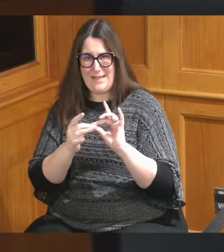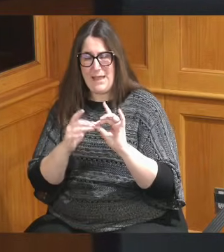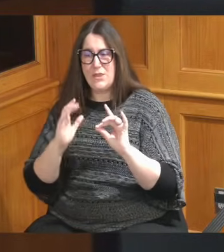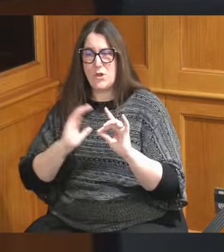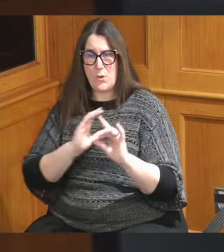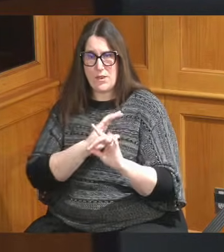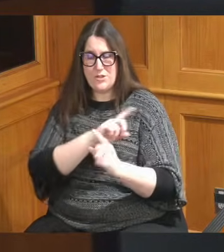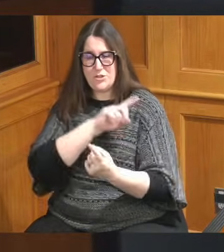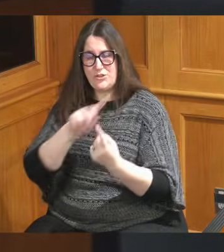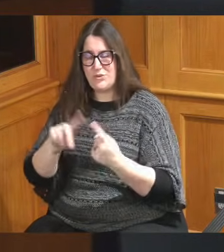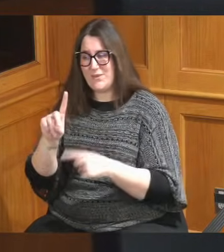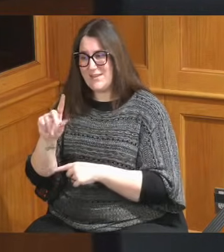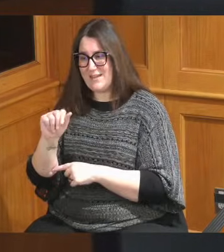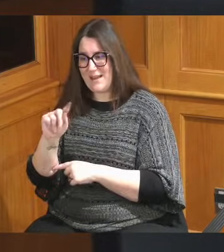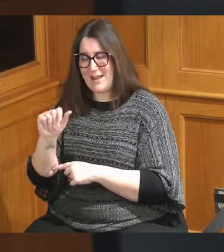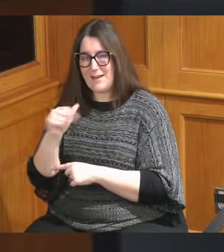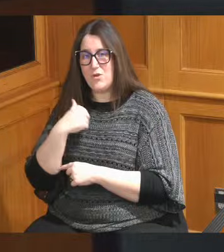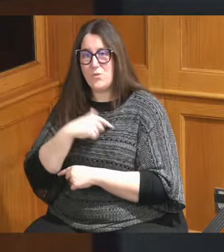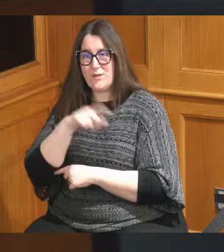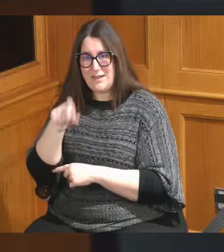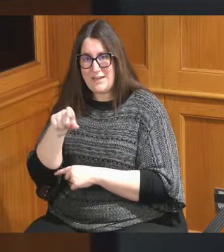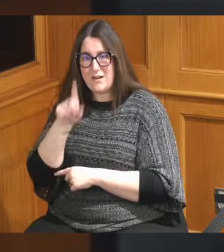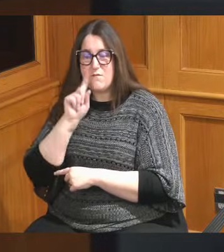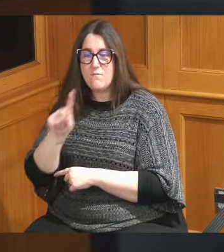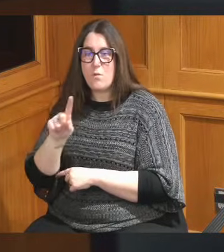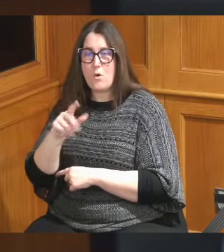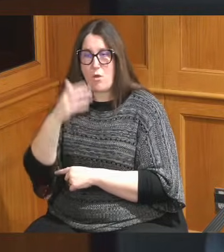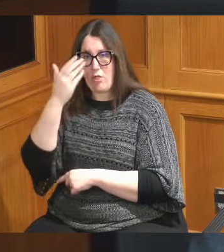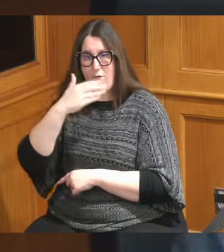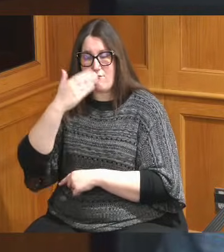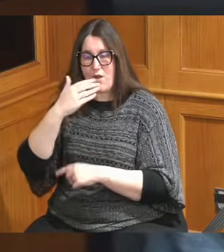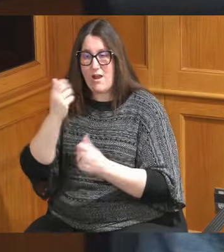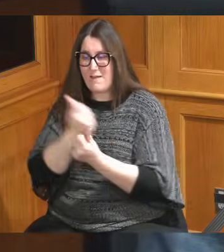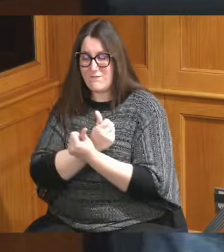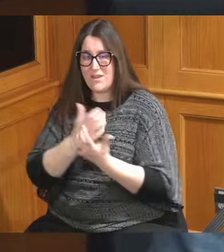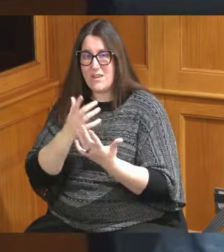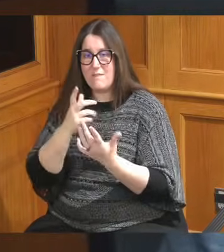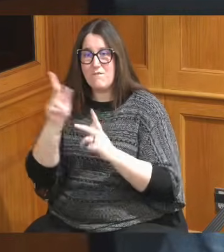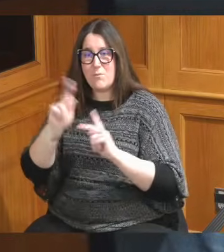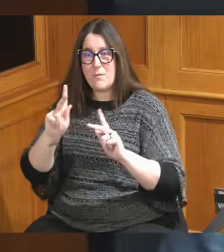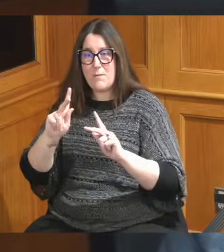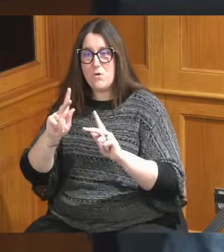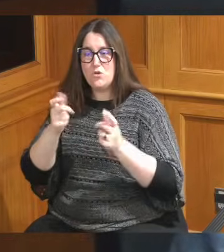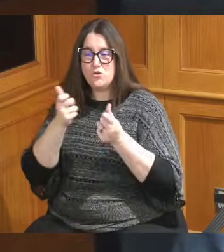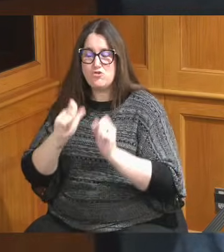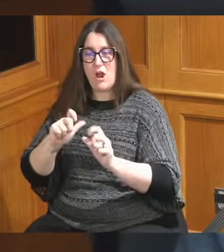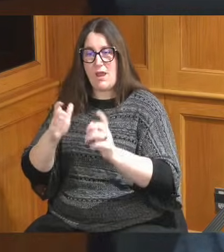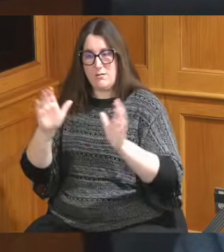we needed to go to the doorsteps of those who had overdosed in our community to try to get them into